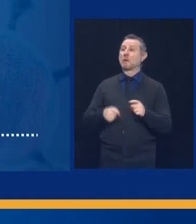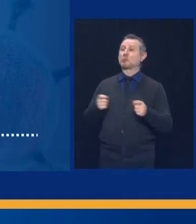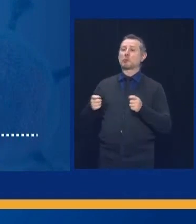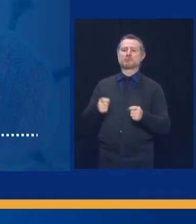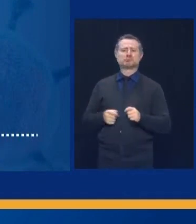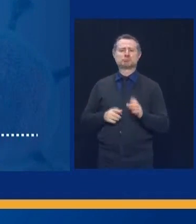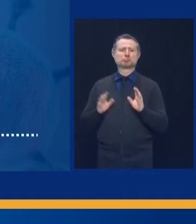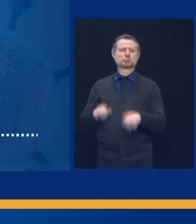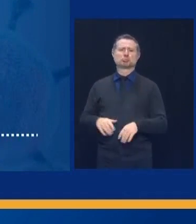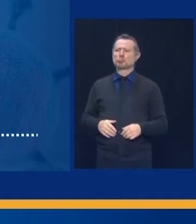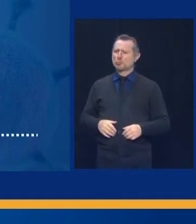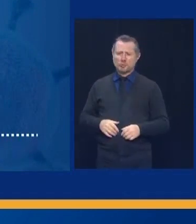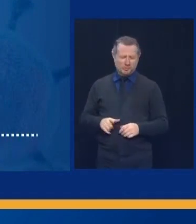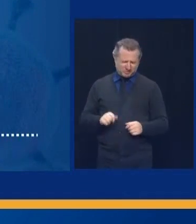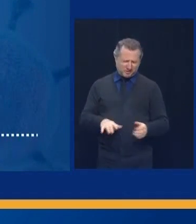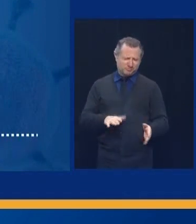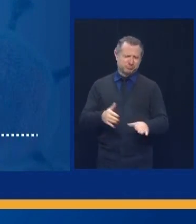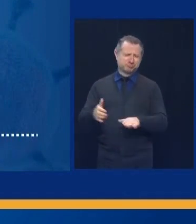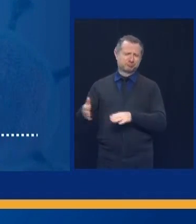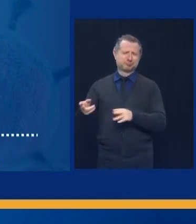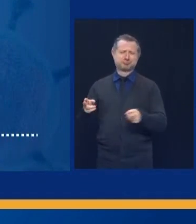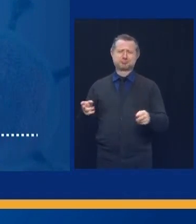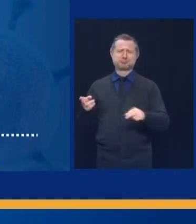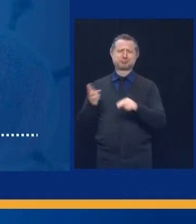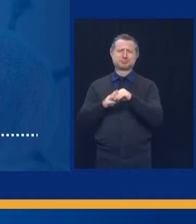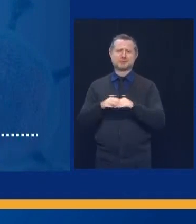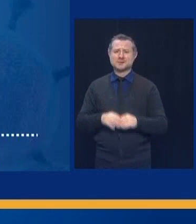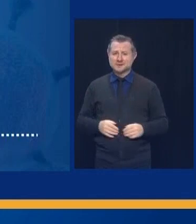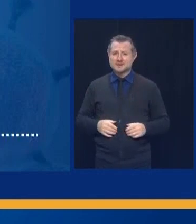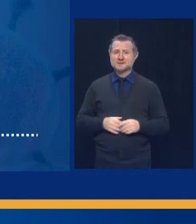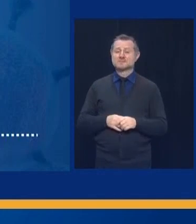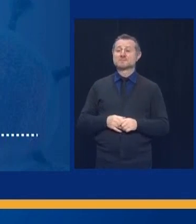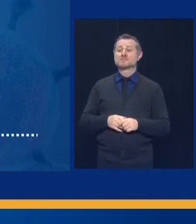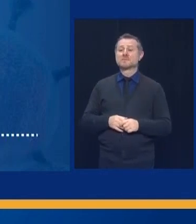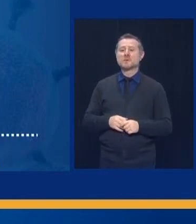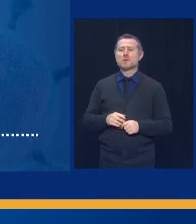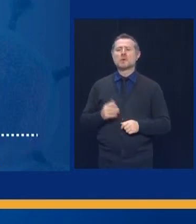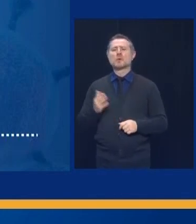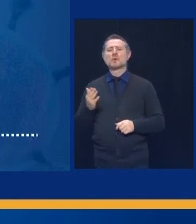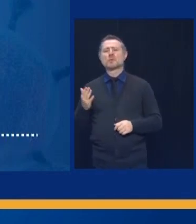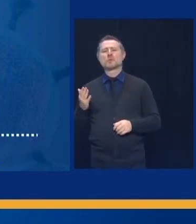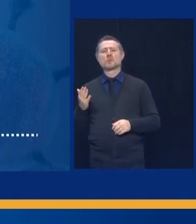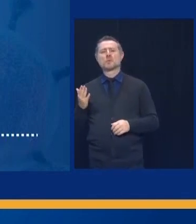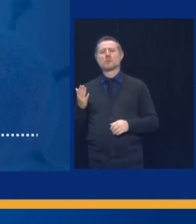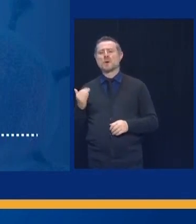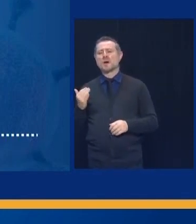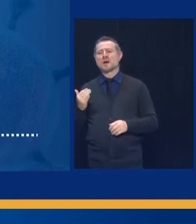OF THE VIRUS. Hi ANOTHER 160,000, IF YOU ASSUME